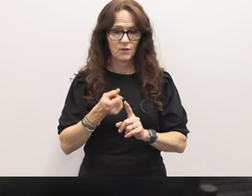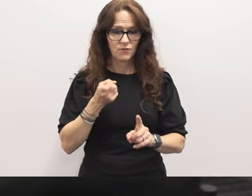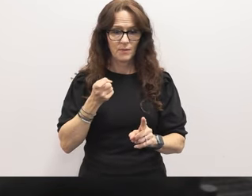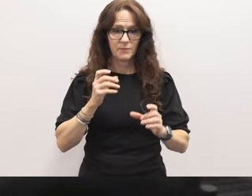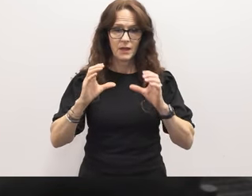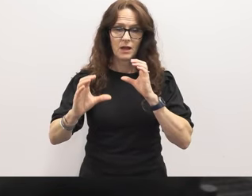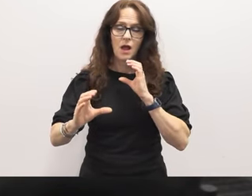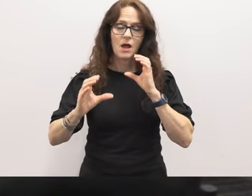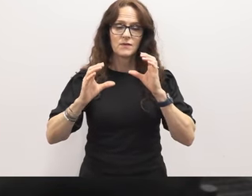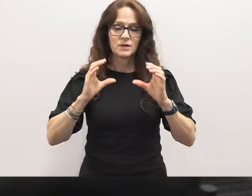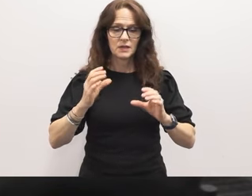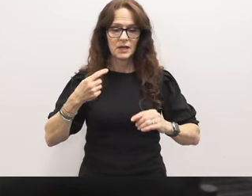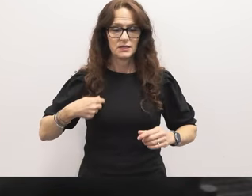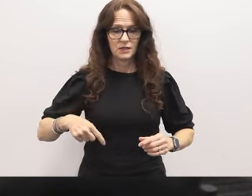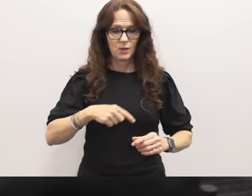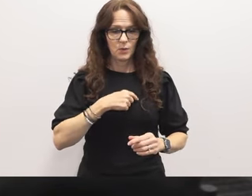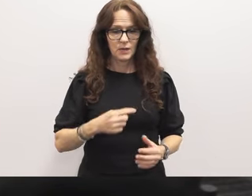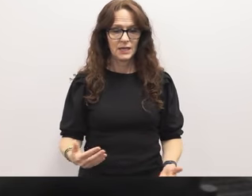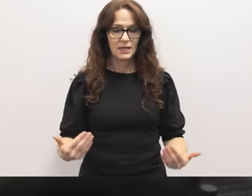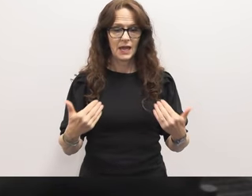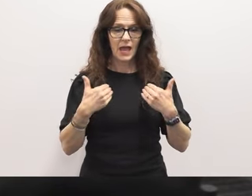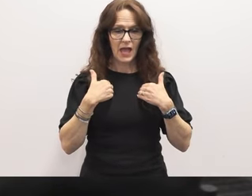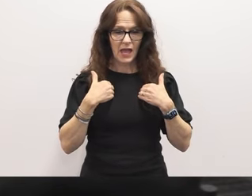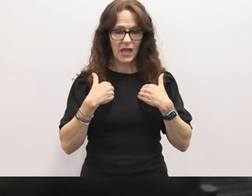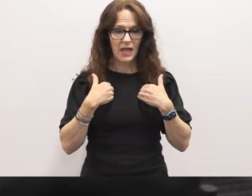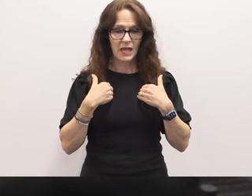that we had in these meetings.